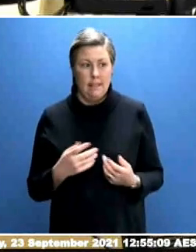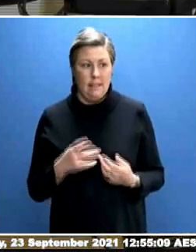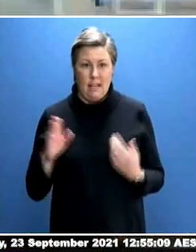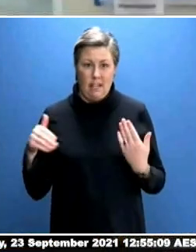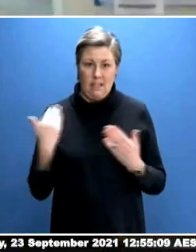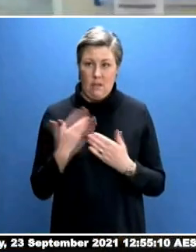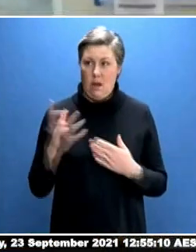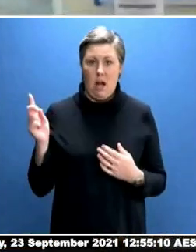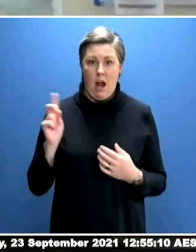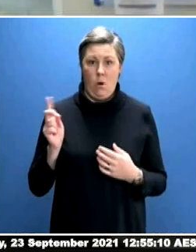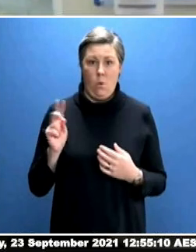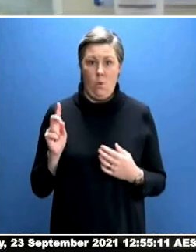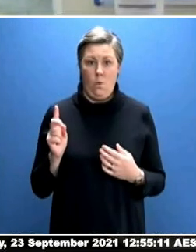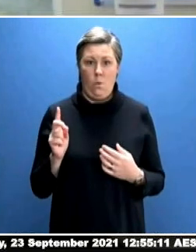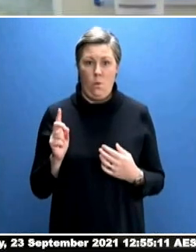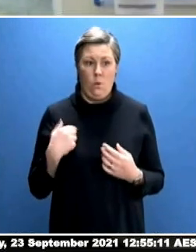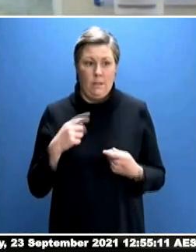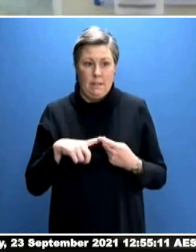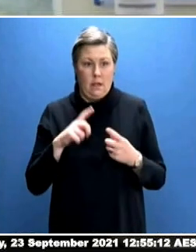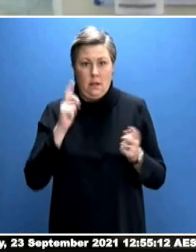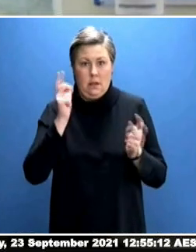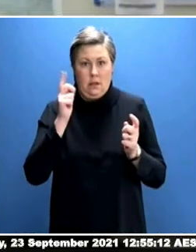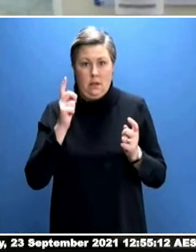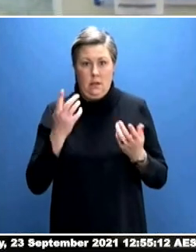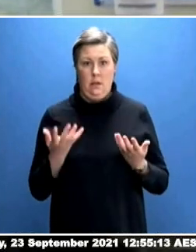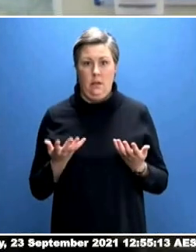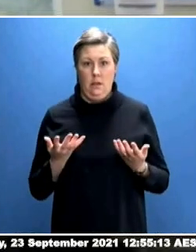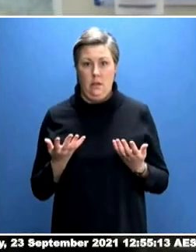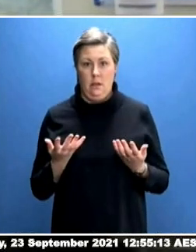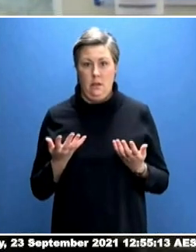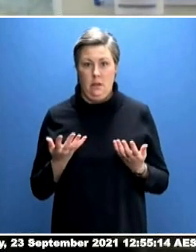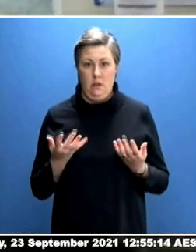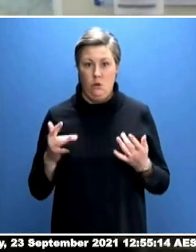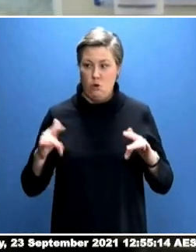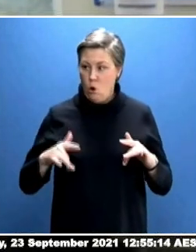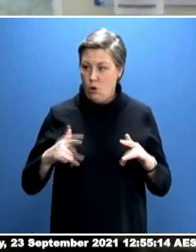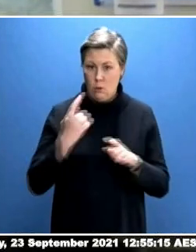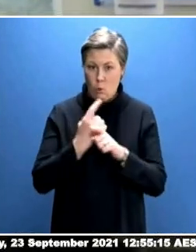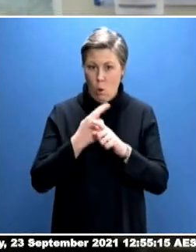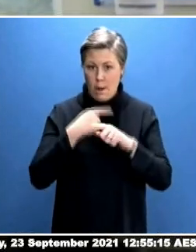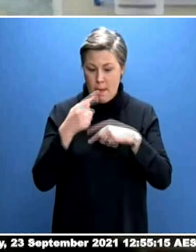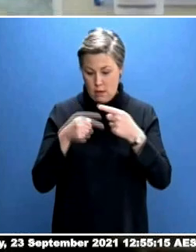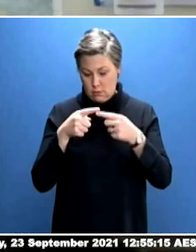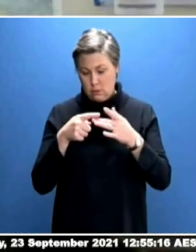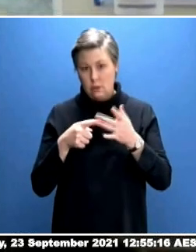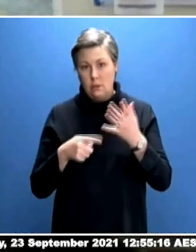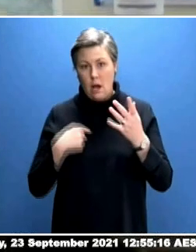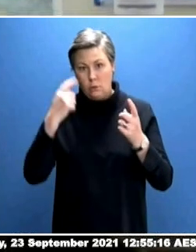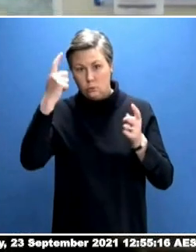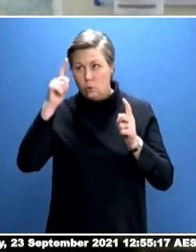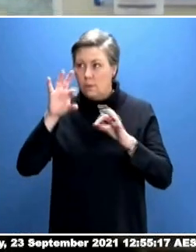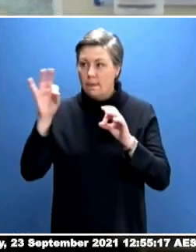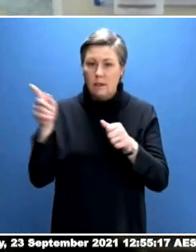our perspective, that they remain unaddressed and not responded to, and